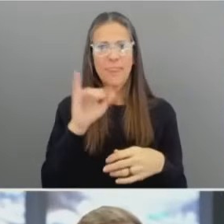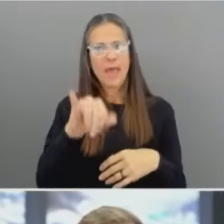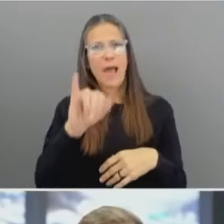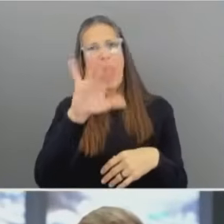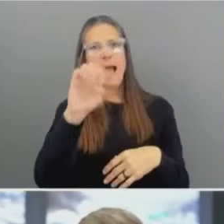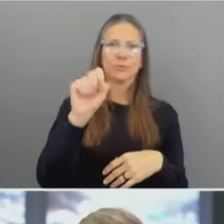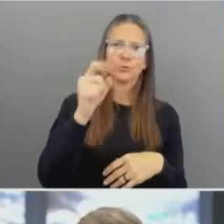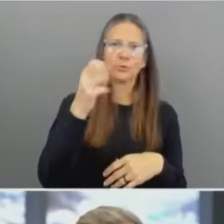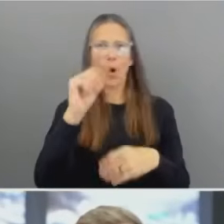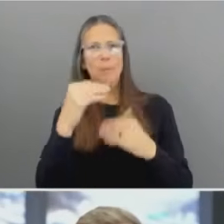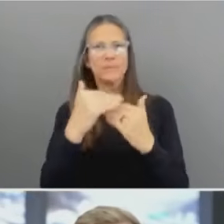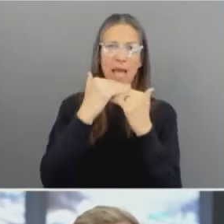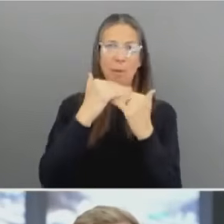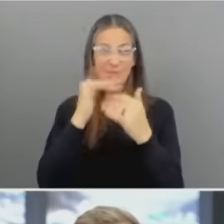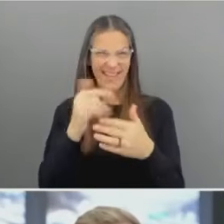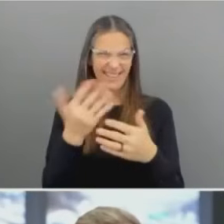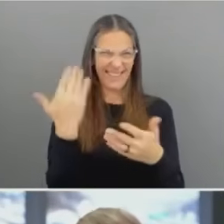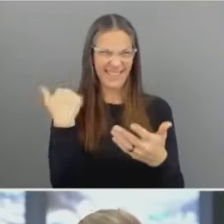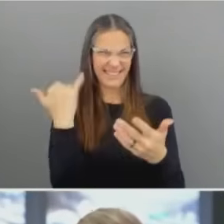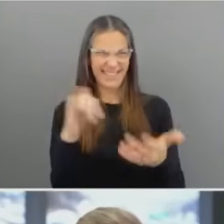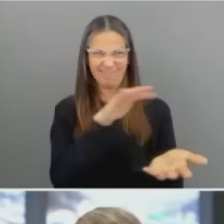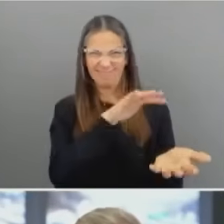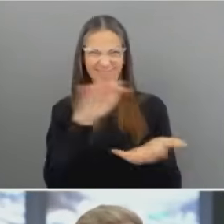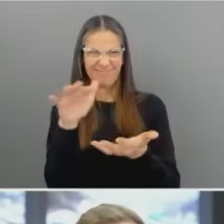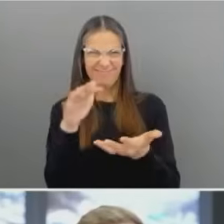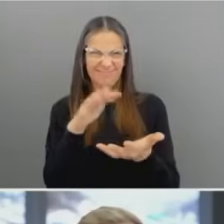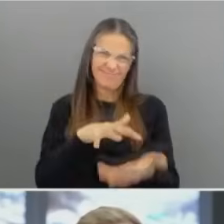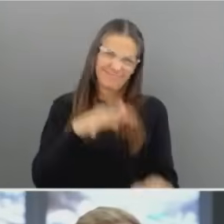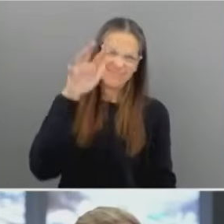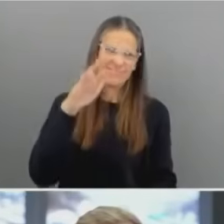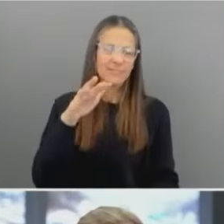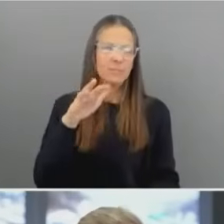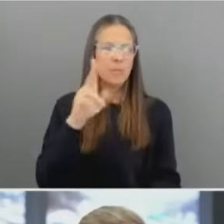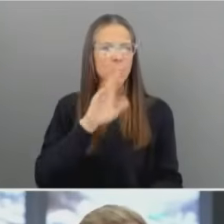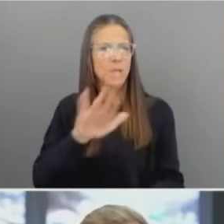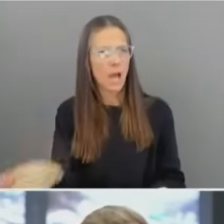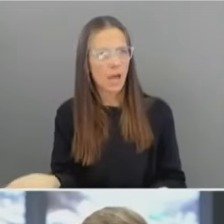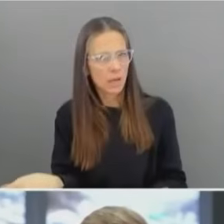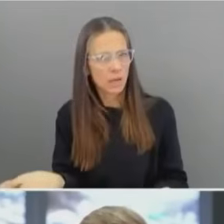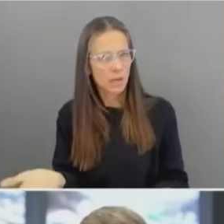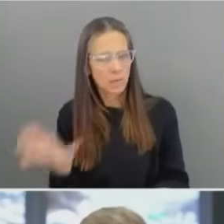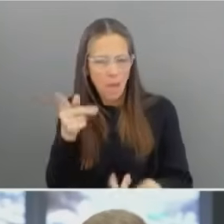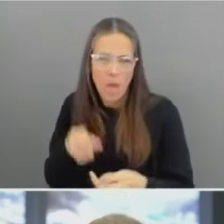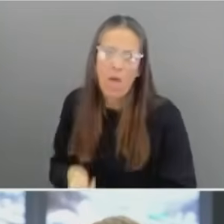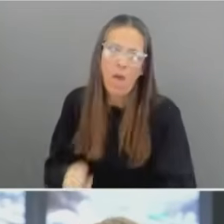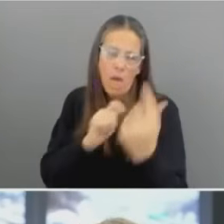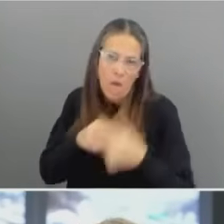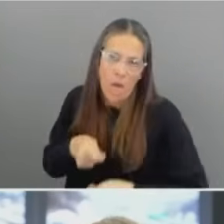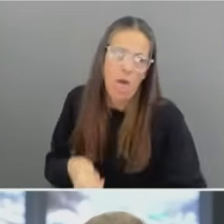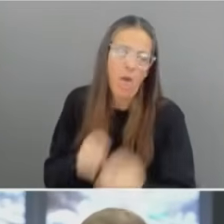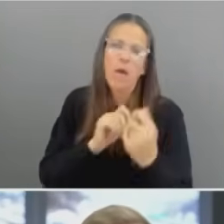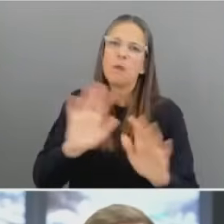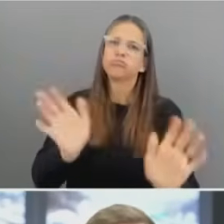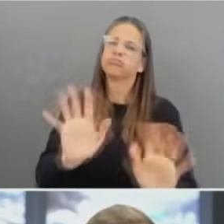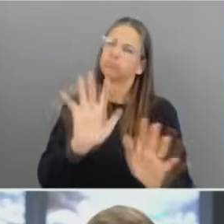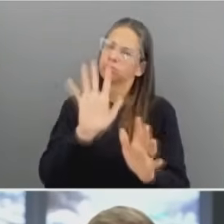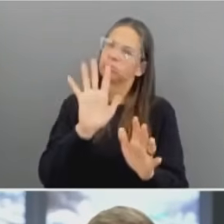AS I SAID YESTERDAY, LAST JANUARY WHEN WE HAD THE ICE SANDWICH, WE LOST SIX PEOPLE DUE TO HEART ATTACKS RELATED TO SHOVELING.